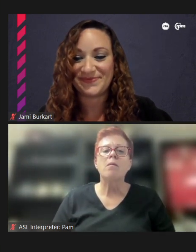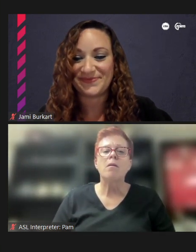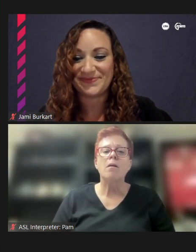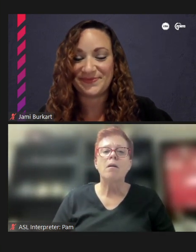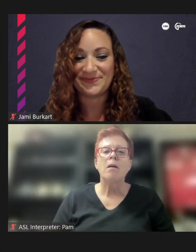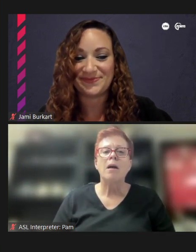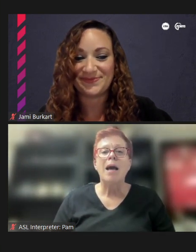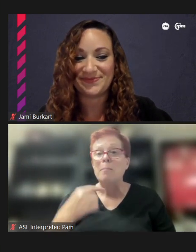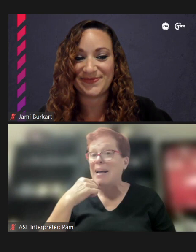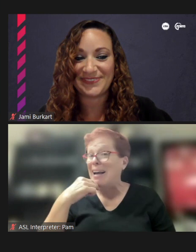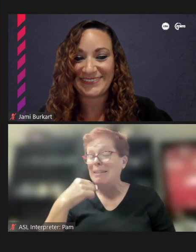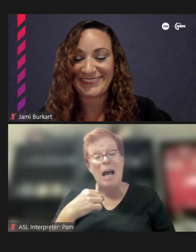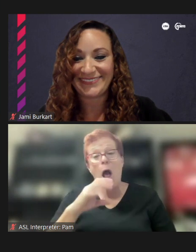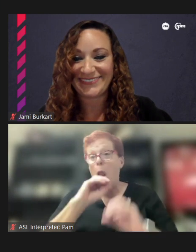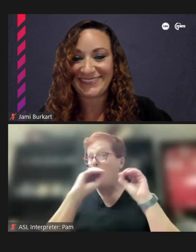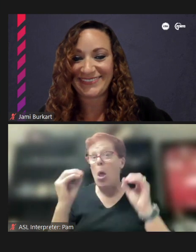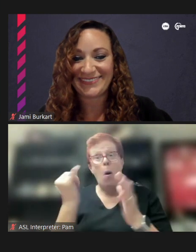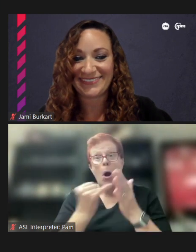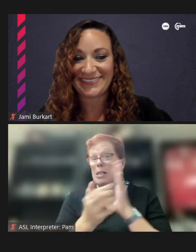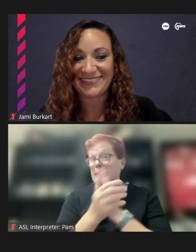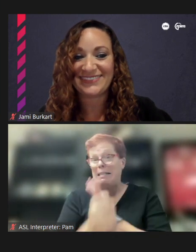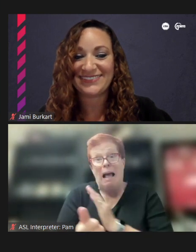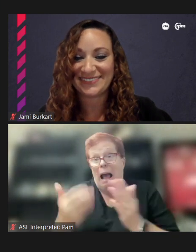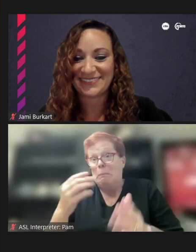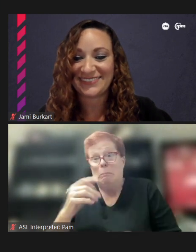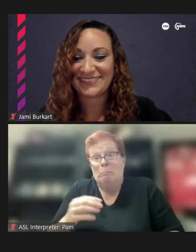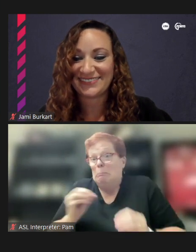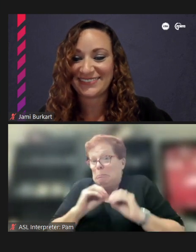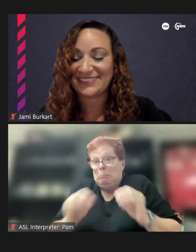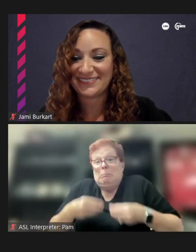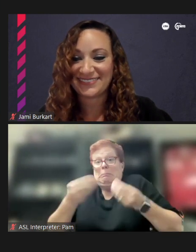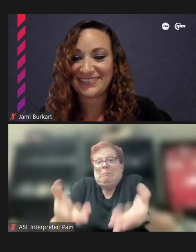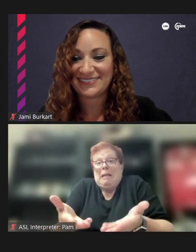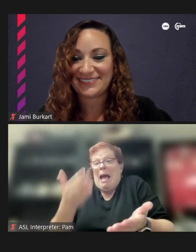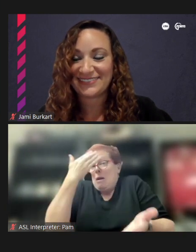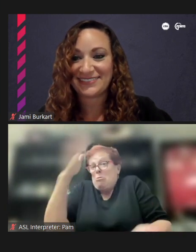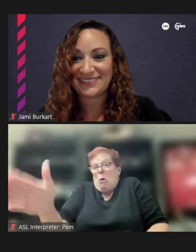artistic talent of any type, whatsoever of how you lean in into that local piece with our artistic front but I